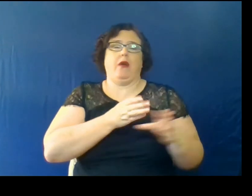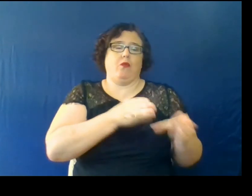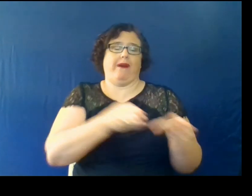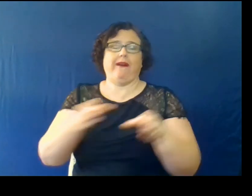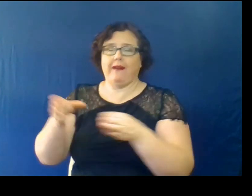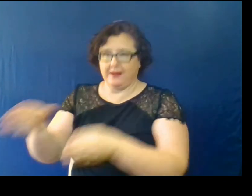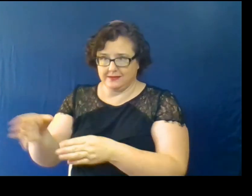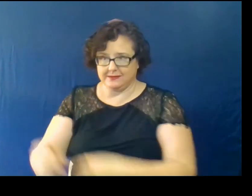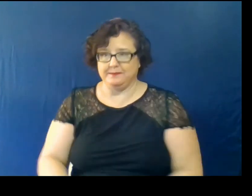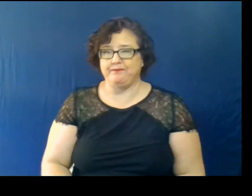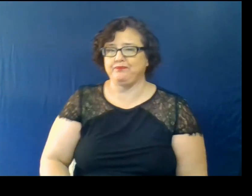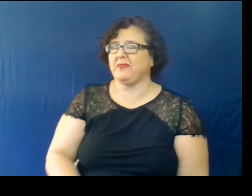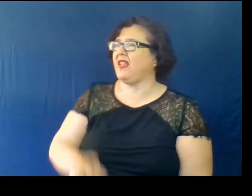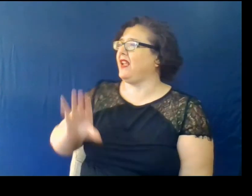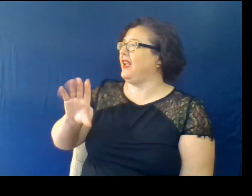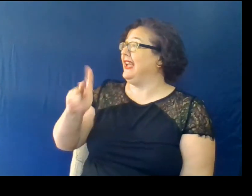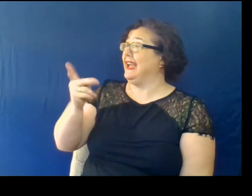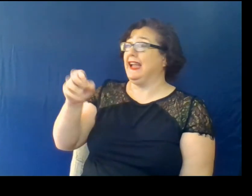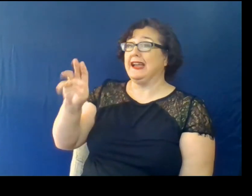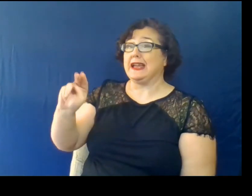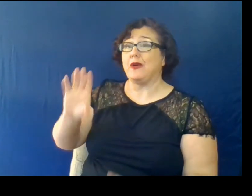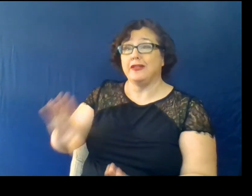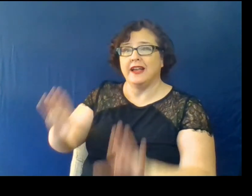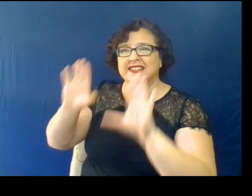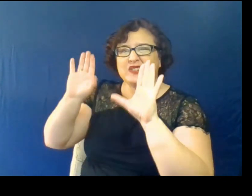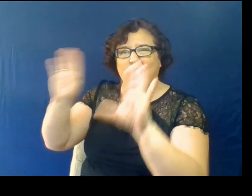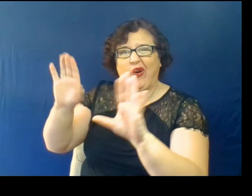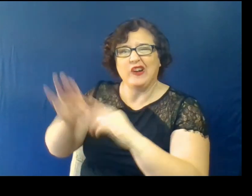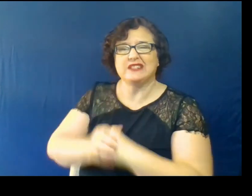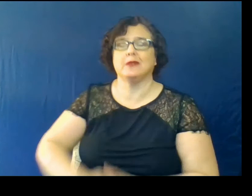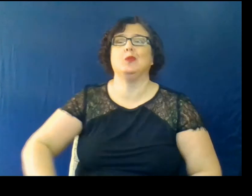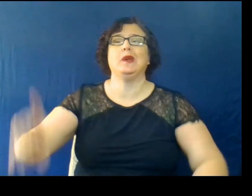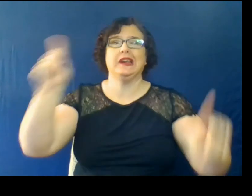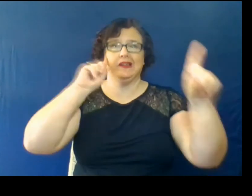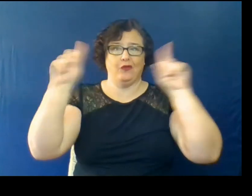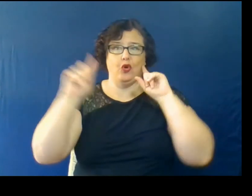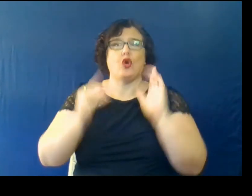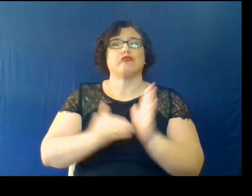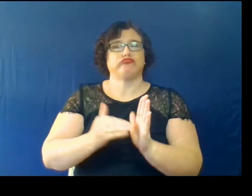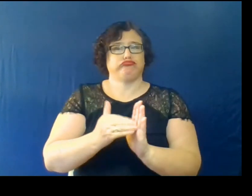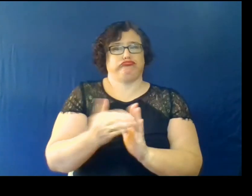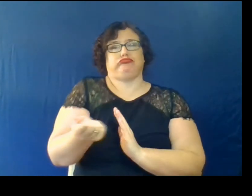That's awesome. It's also we've heard a lot of this already in the conversation today. I mean